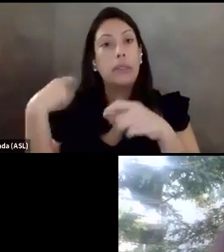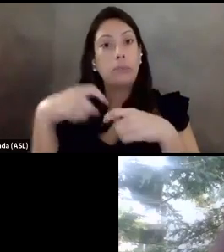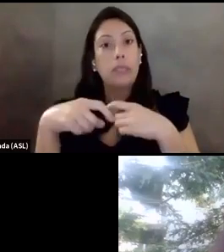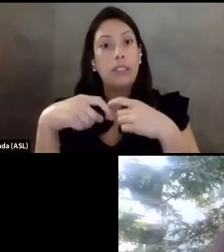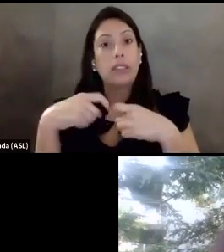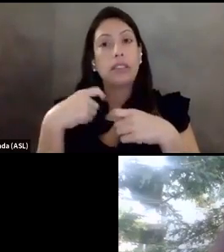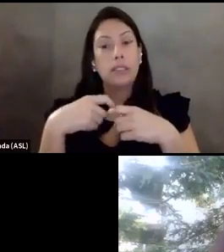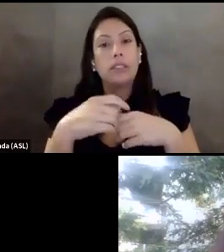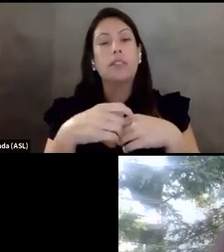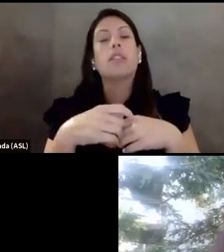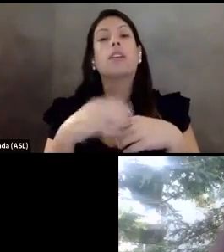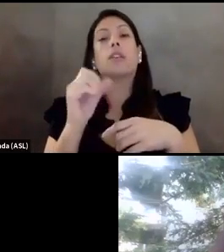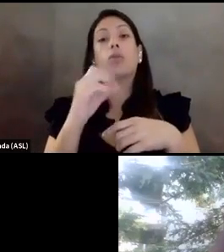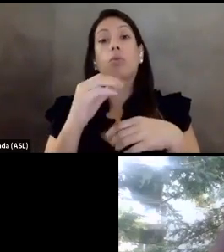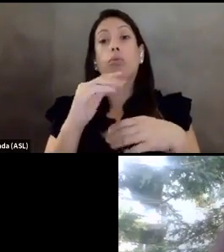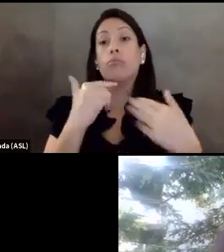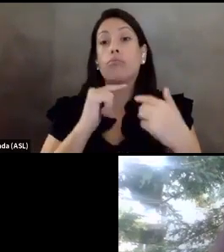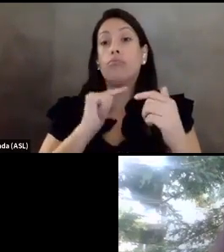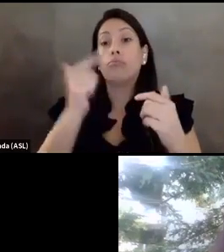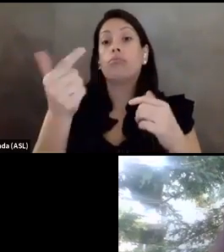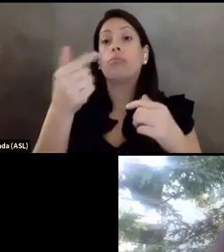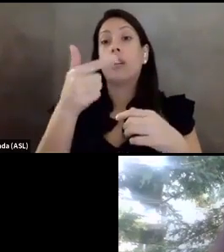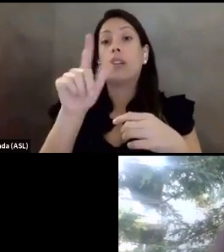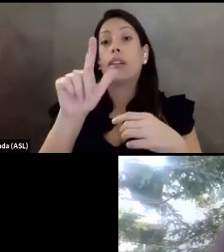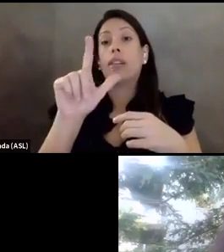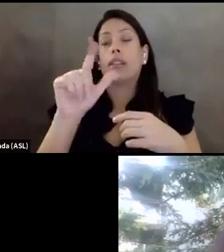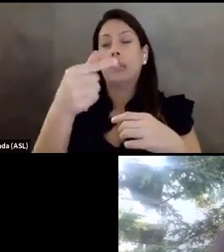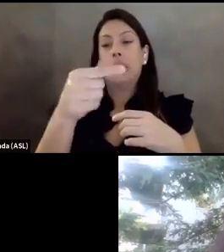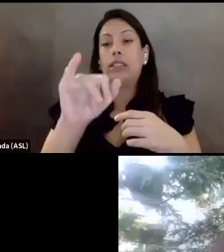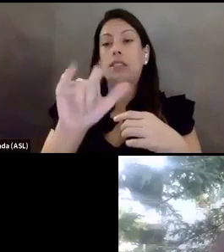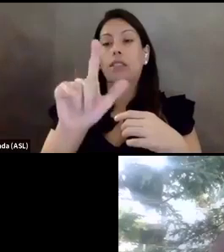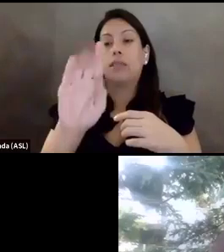So, Gilbert, do you want to let them know about that?